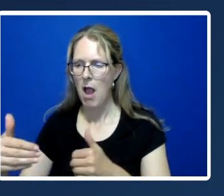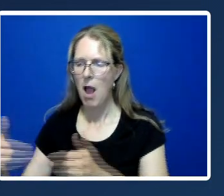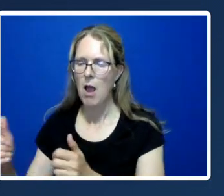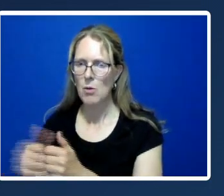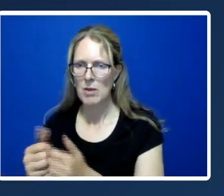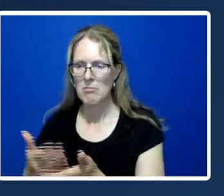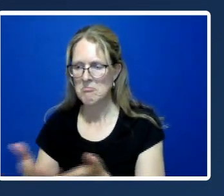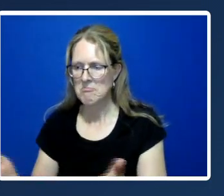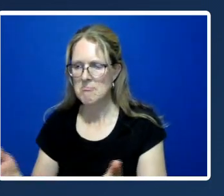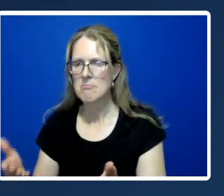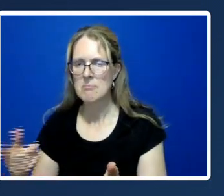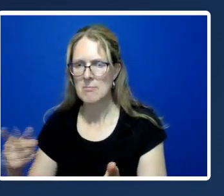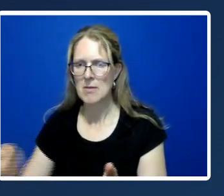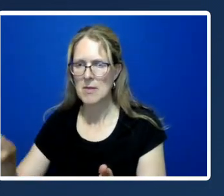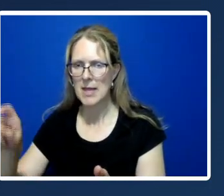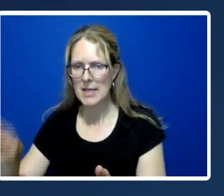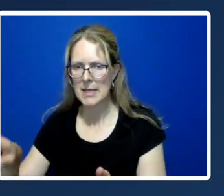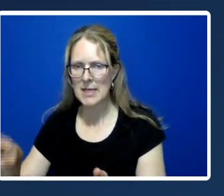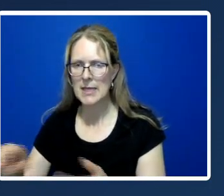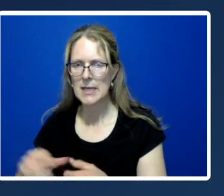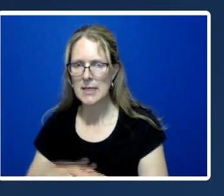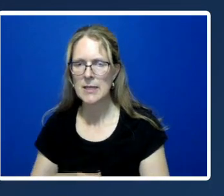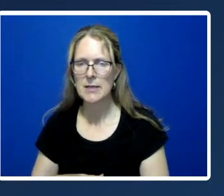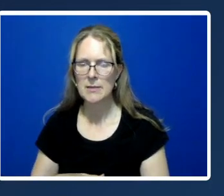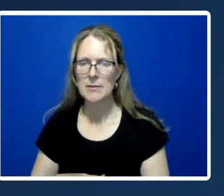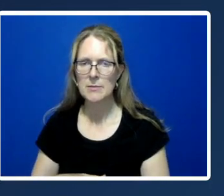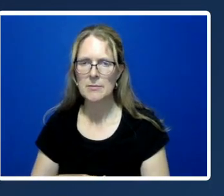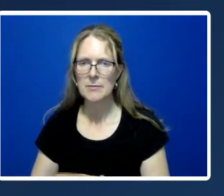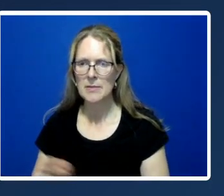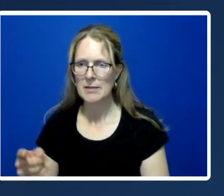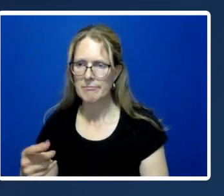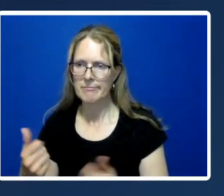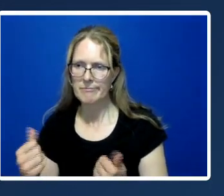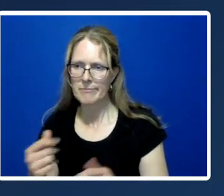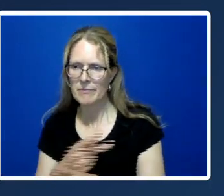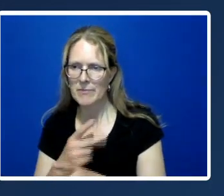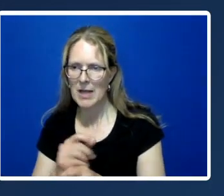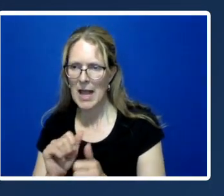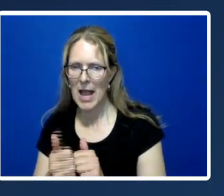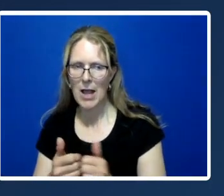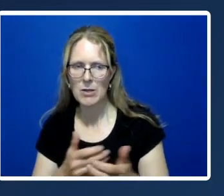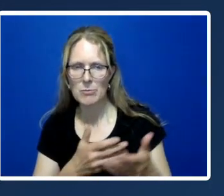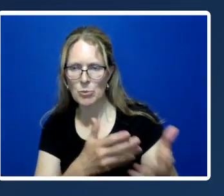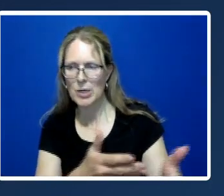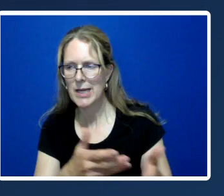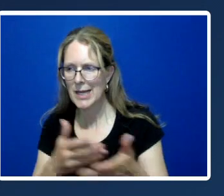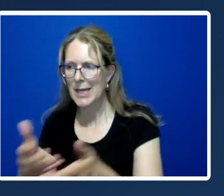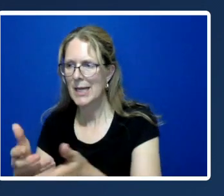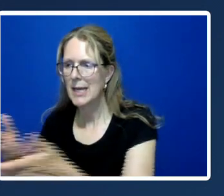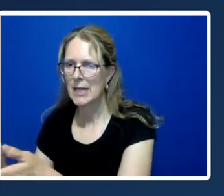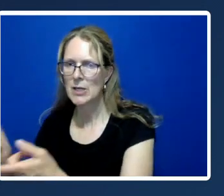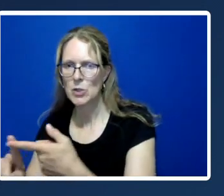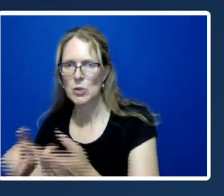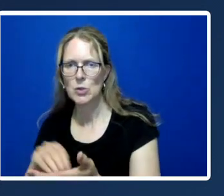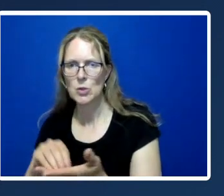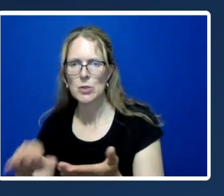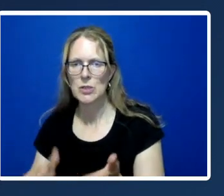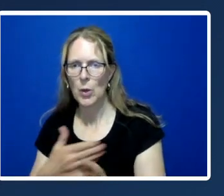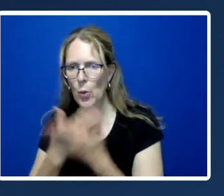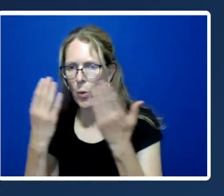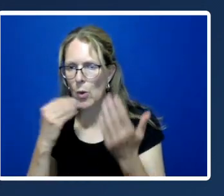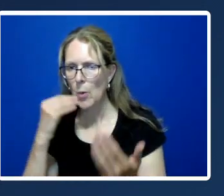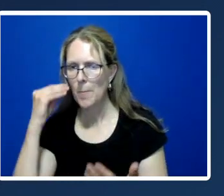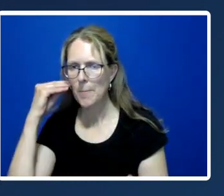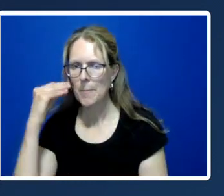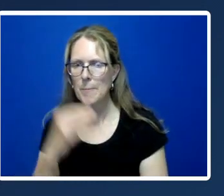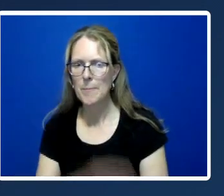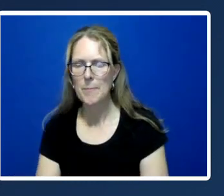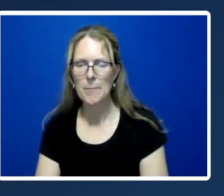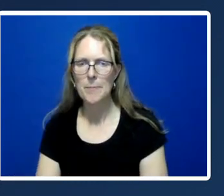to the students -- I mean to the other homeless students.